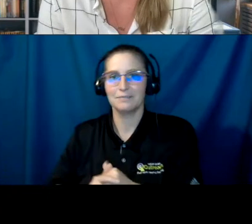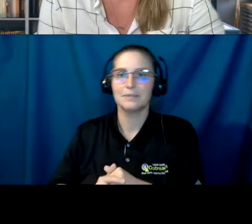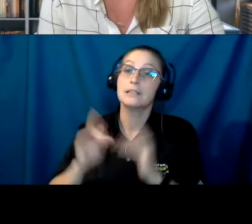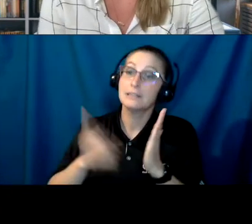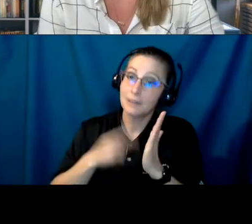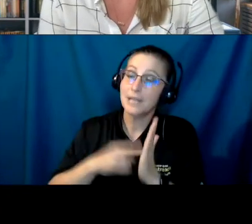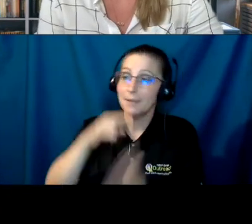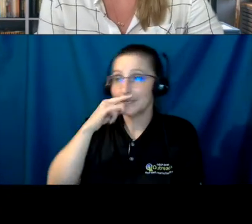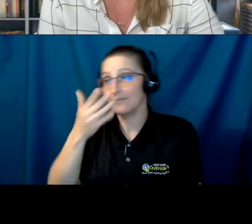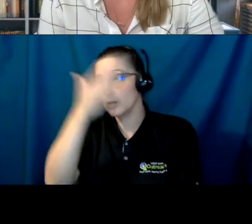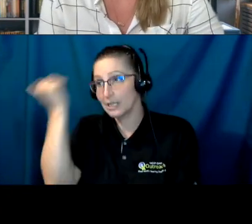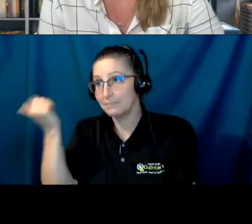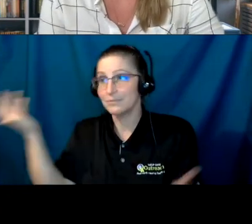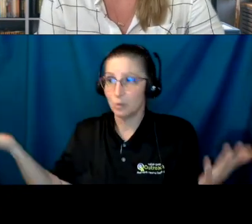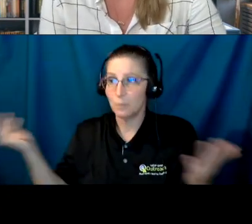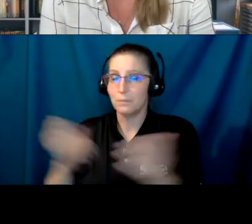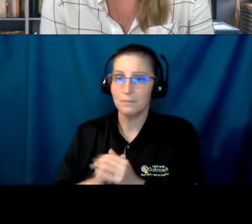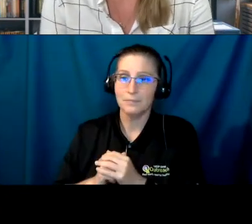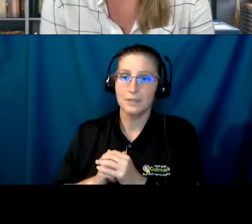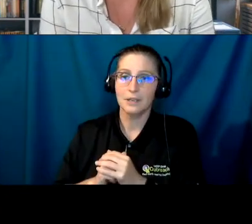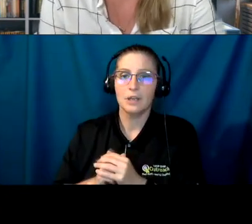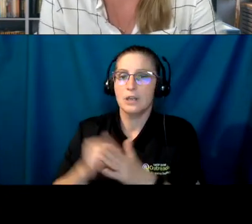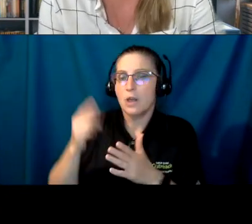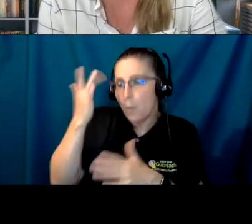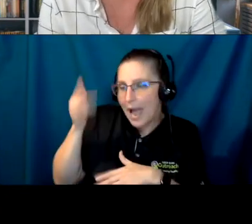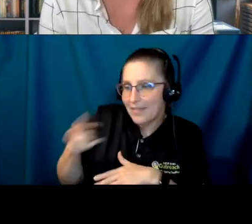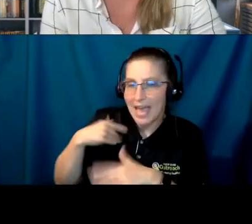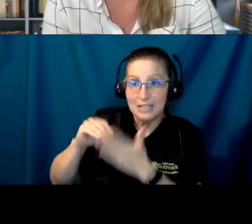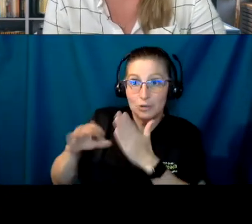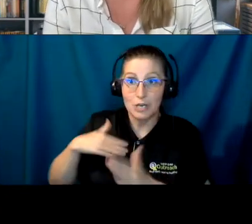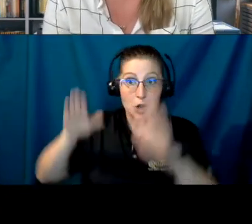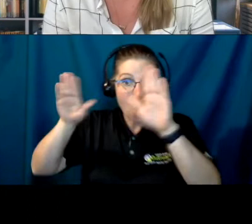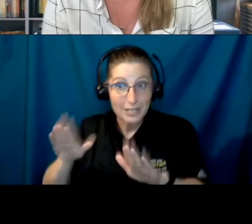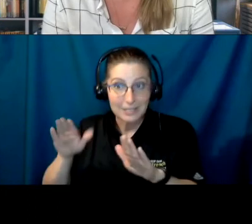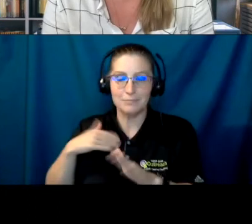So, you know, find those what makes the student awesome and share that with their peers so